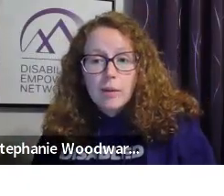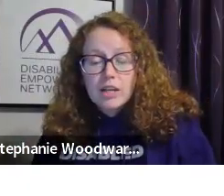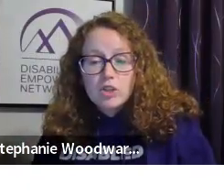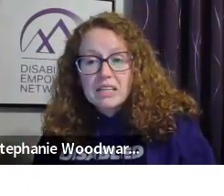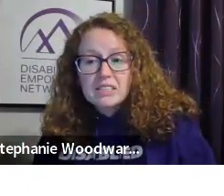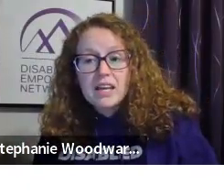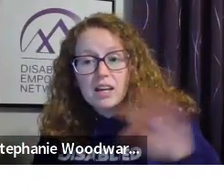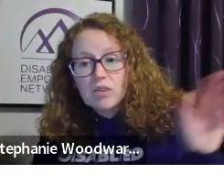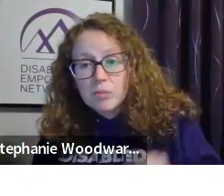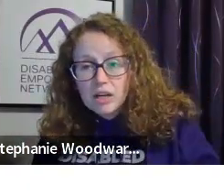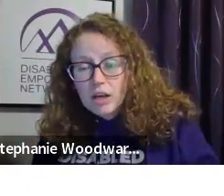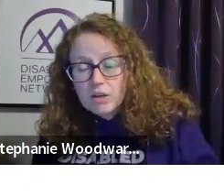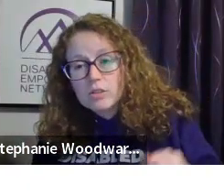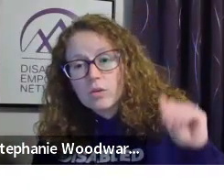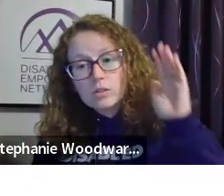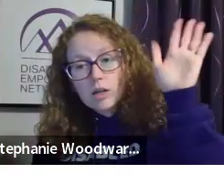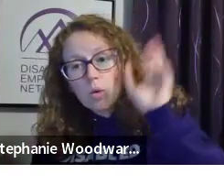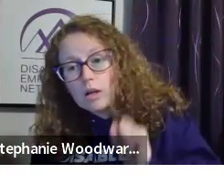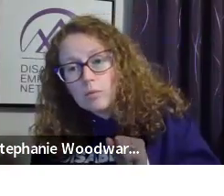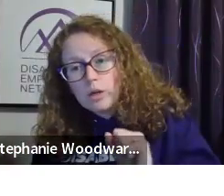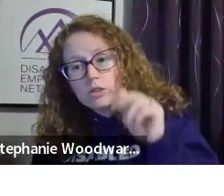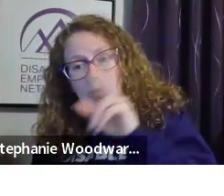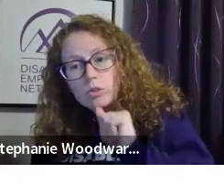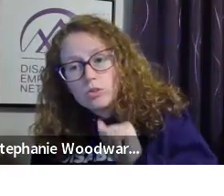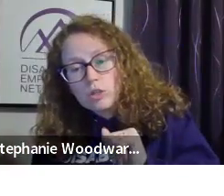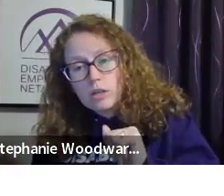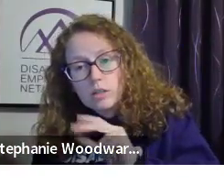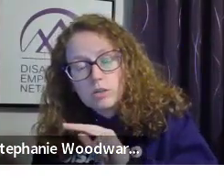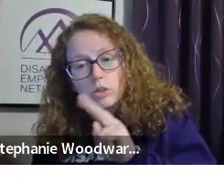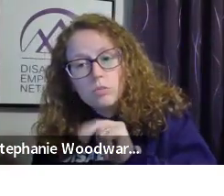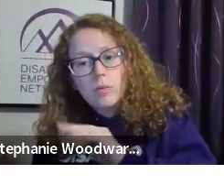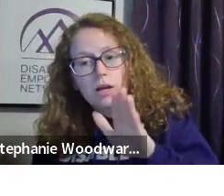the Department of Justice. Let's get into some definitions to know. As I